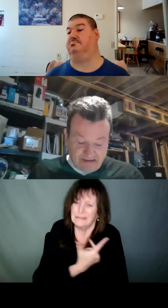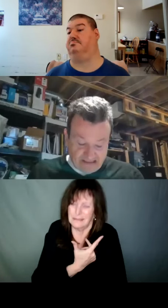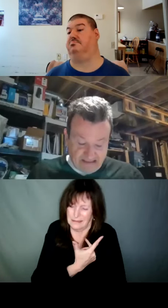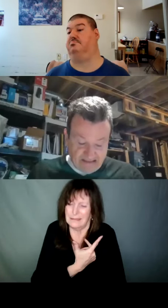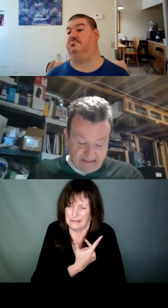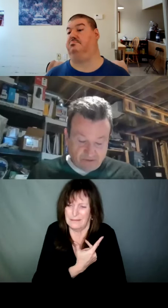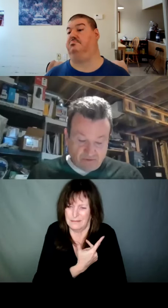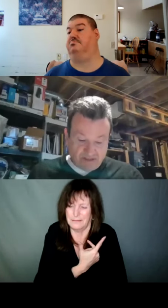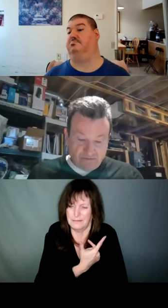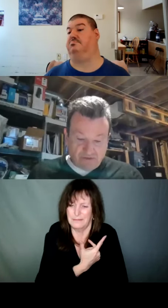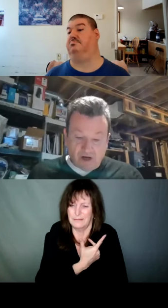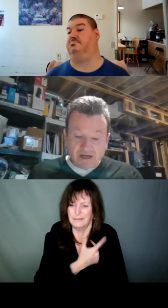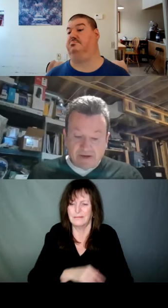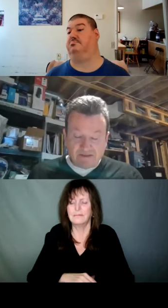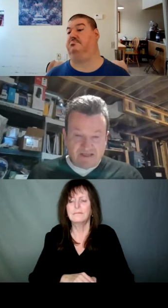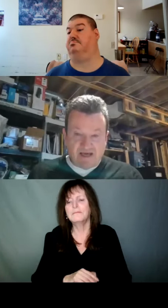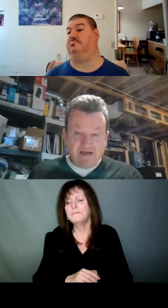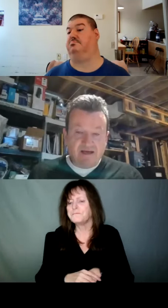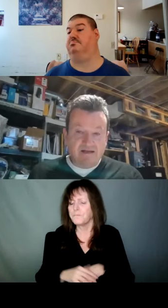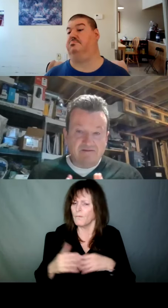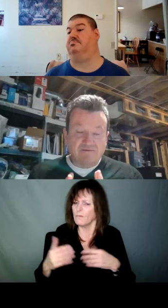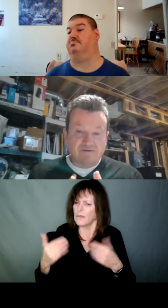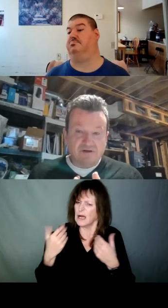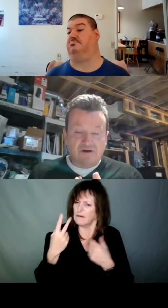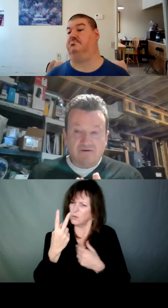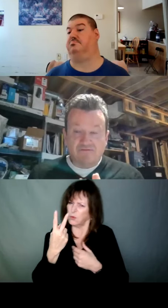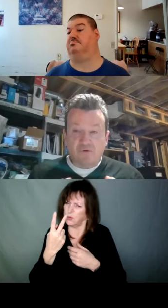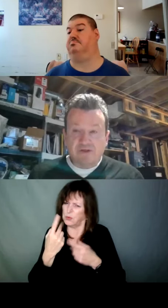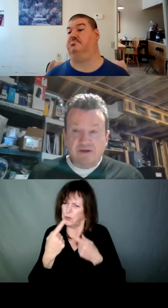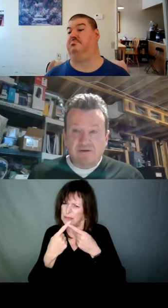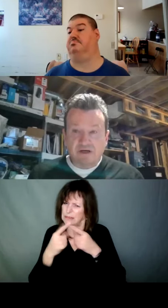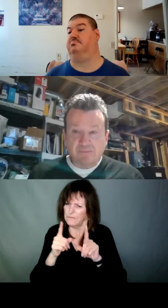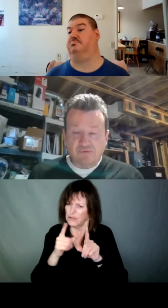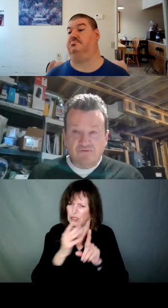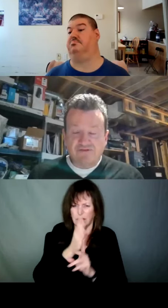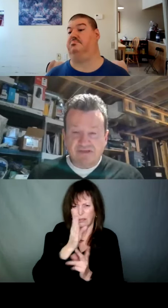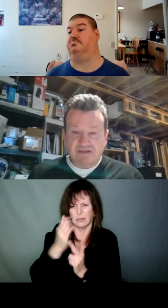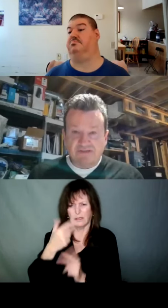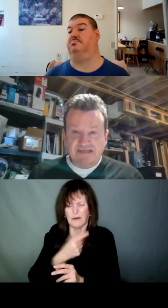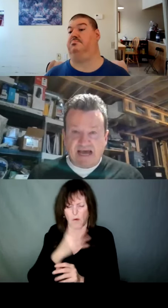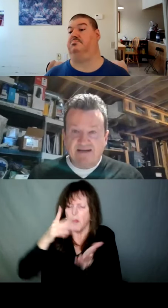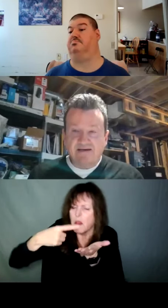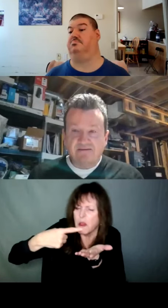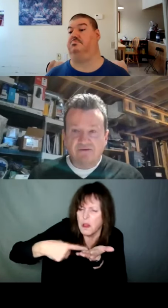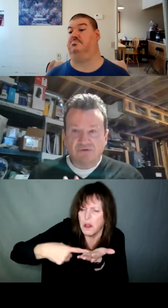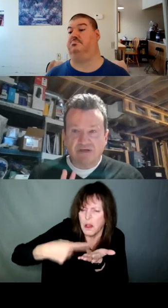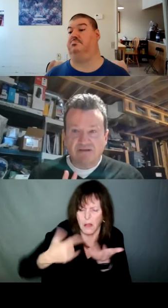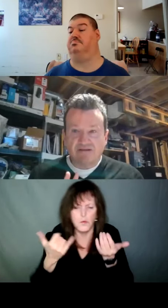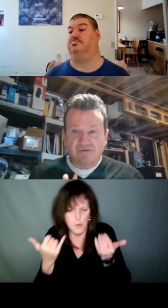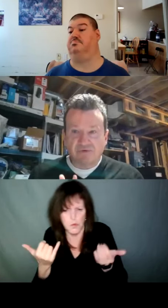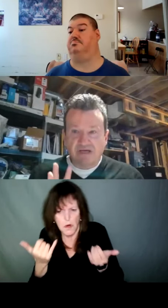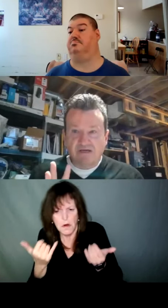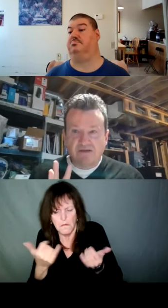vaccine and that was the important part